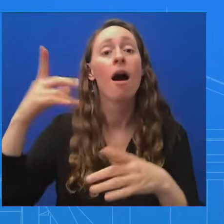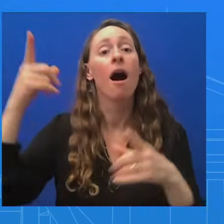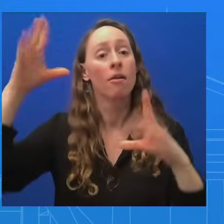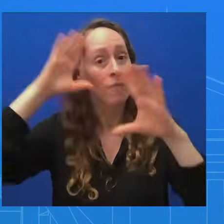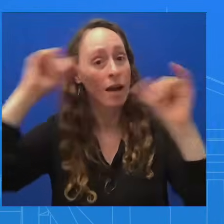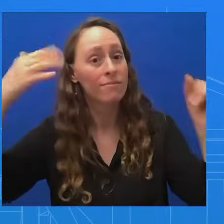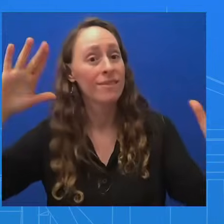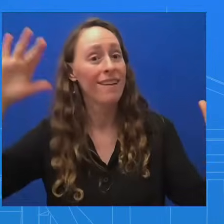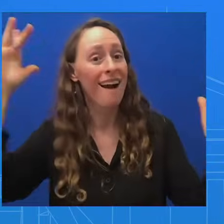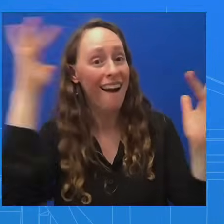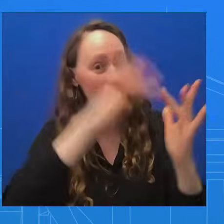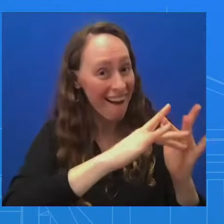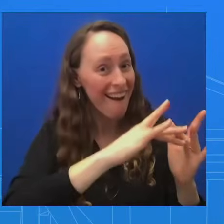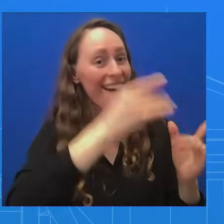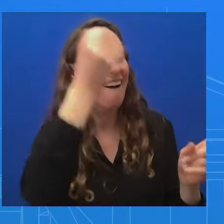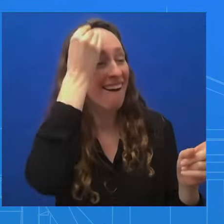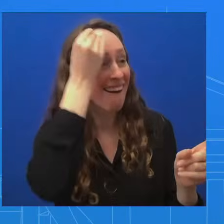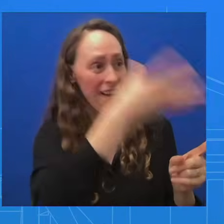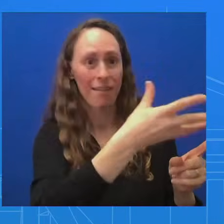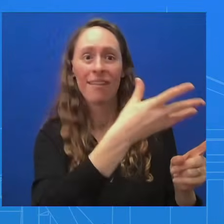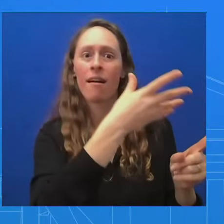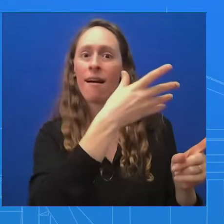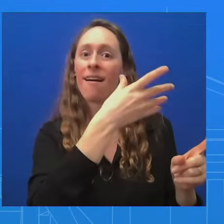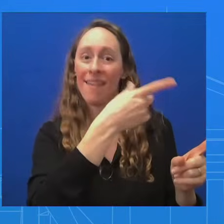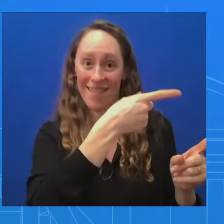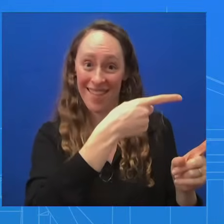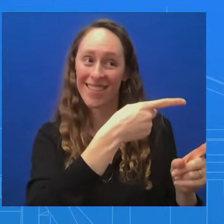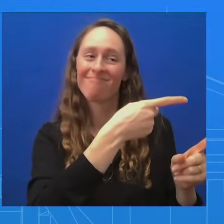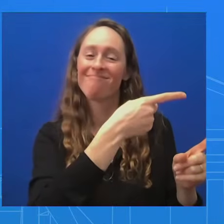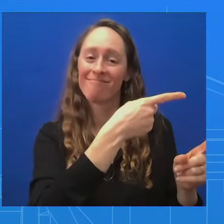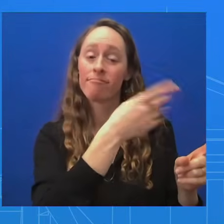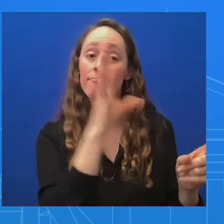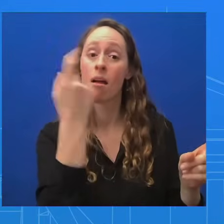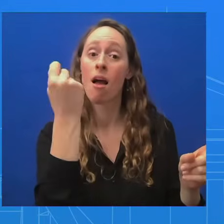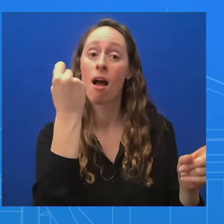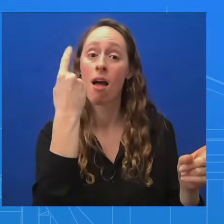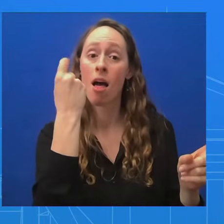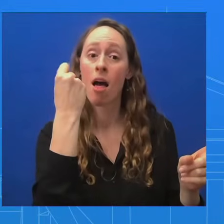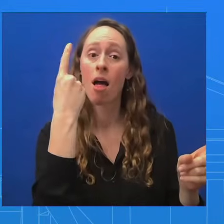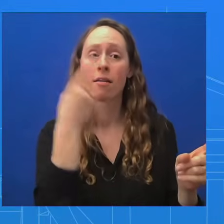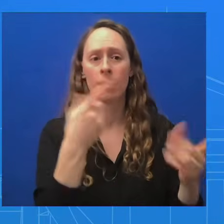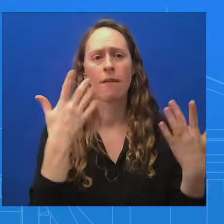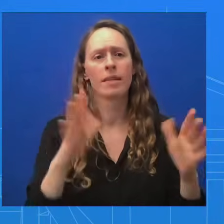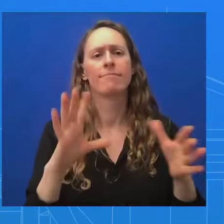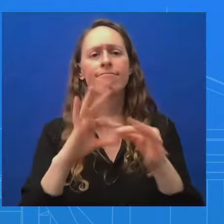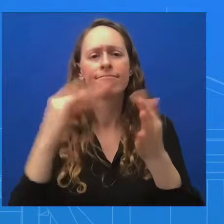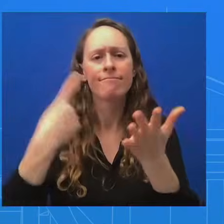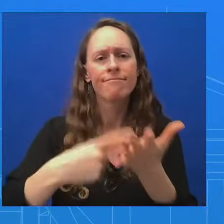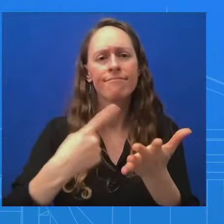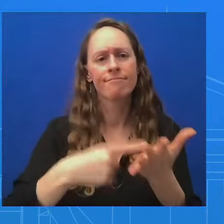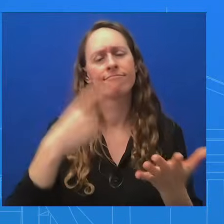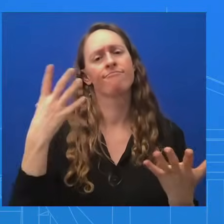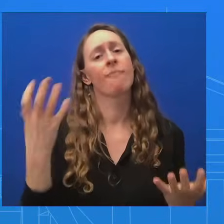for the 1954 coup in Guatemala come this June on its 60th anniversary? Mr. Kirby: Not that I'm aware of.